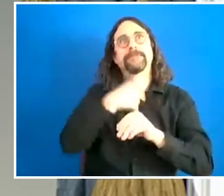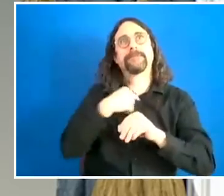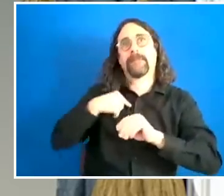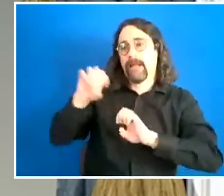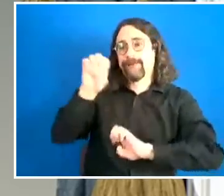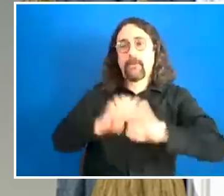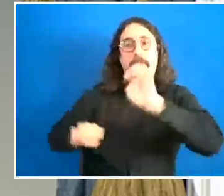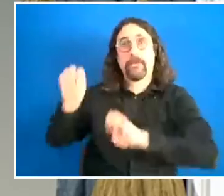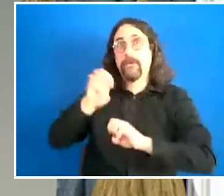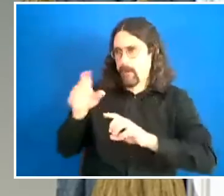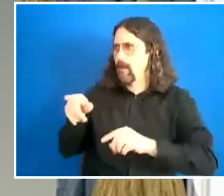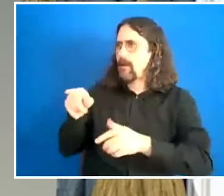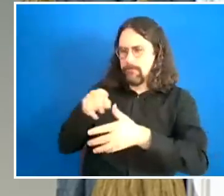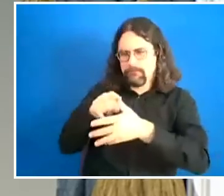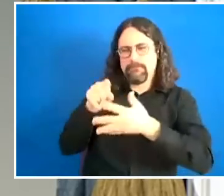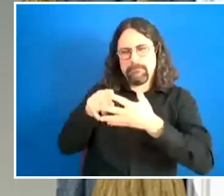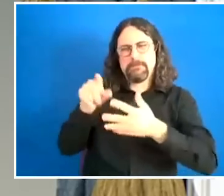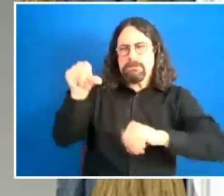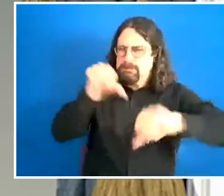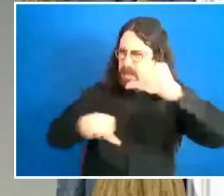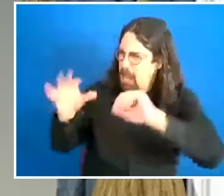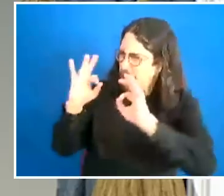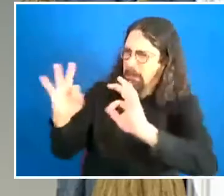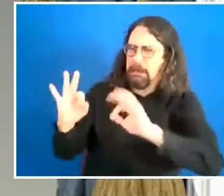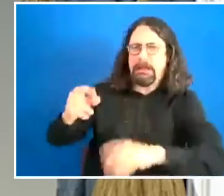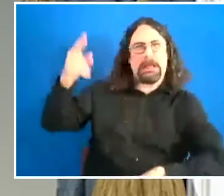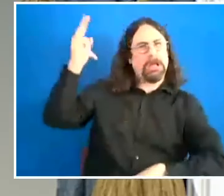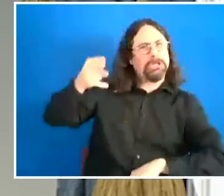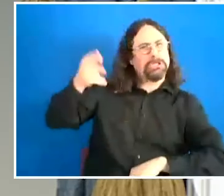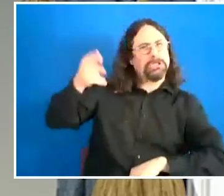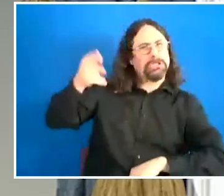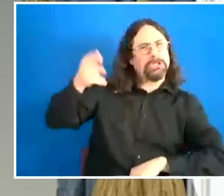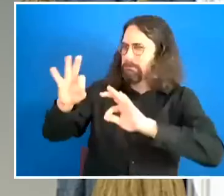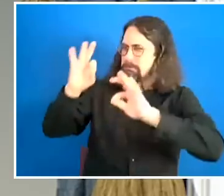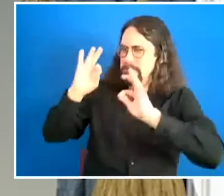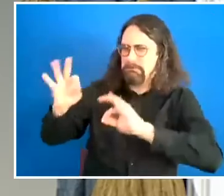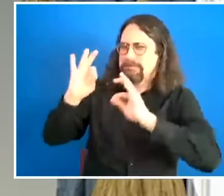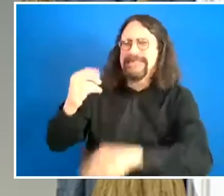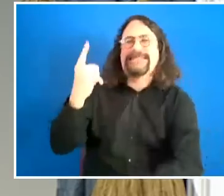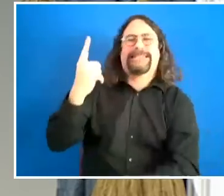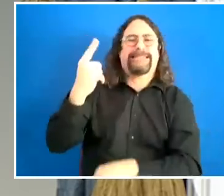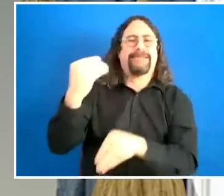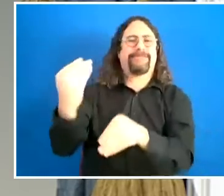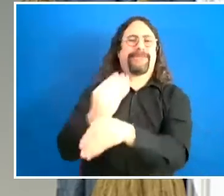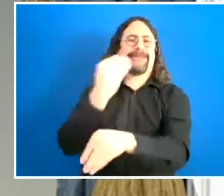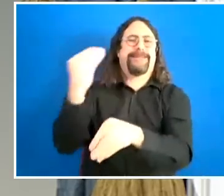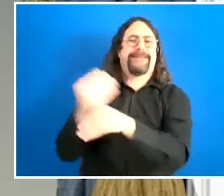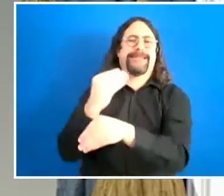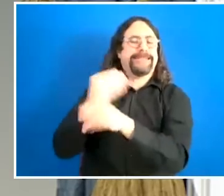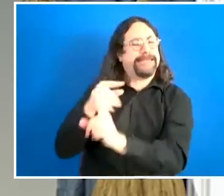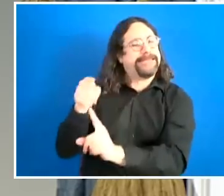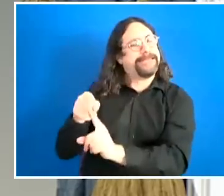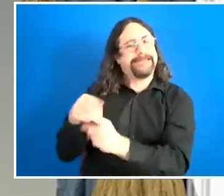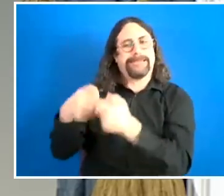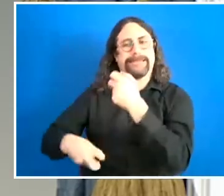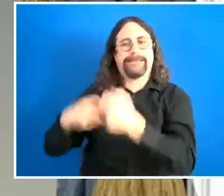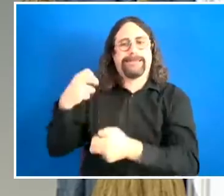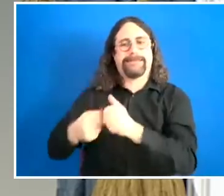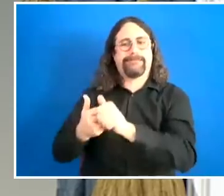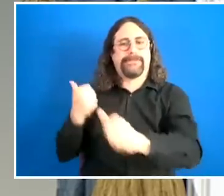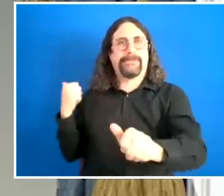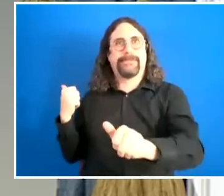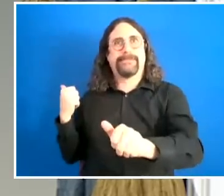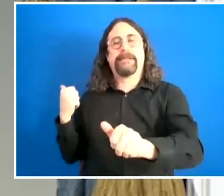KIND OF REMOTE